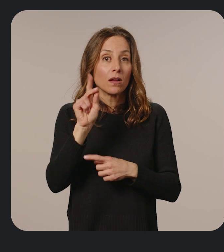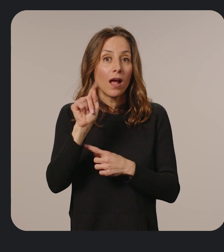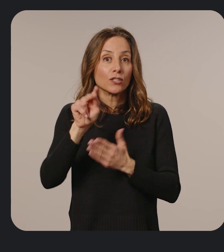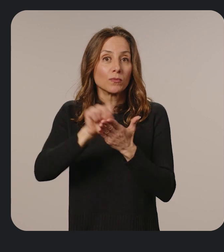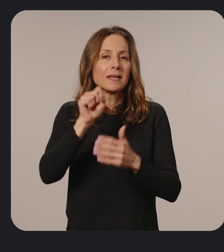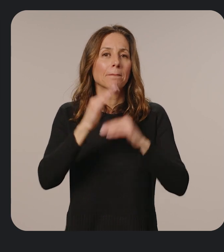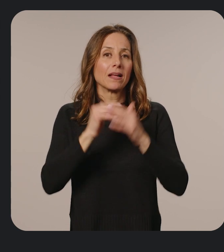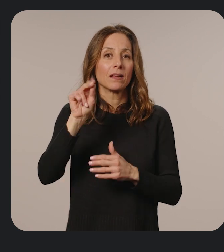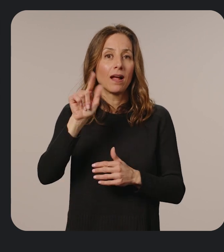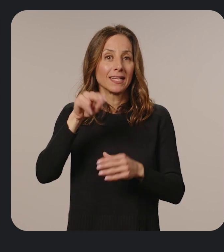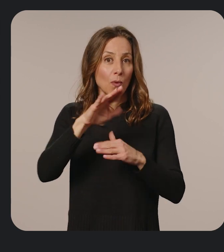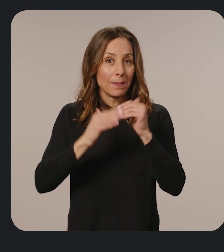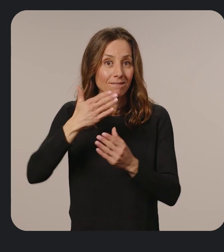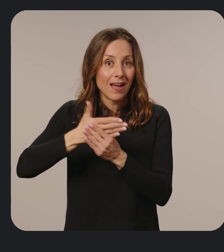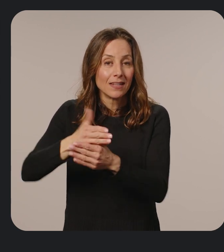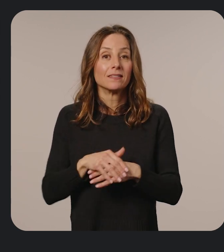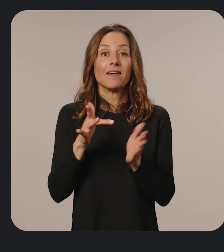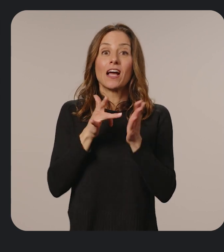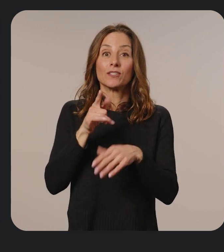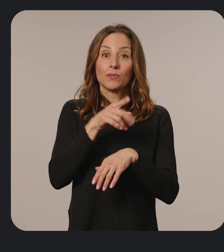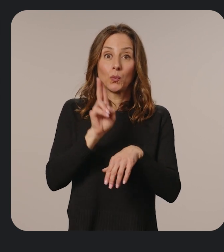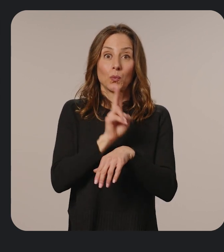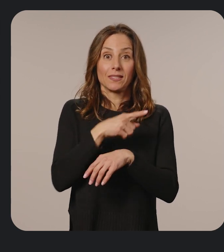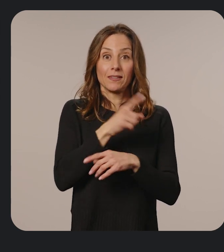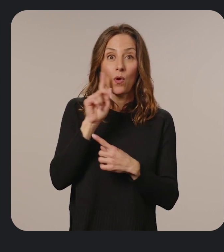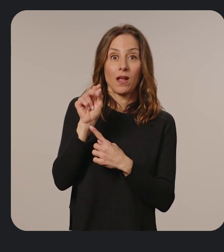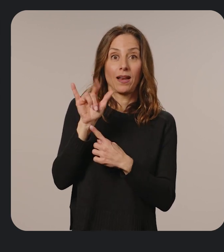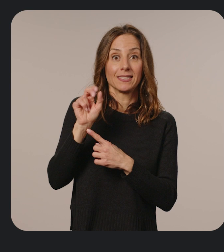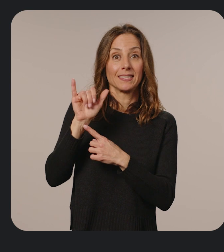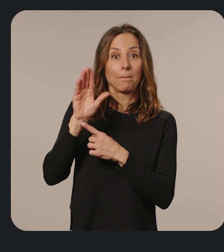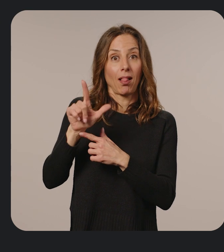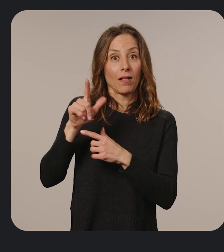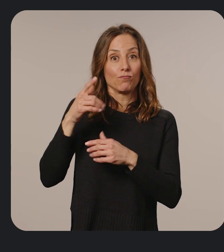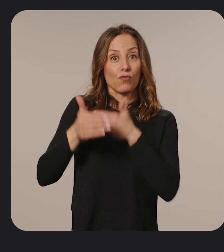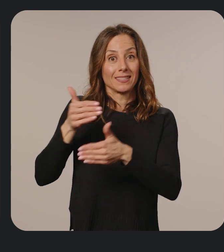build files, the advantages of migrating over to use Kotlin Symbol Processing instead of kapt,